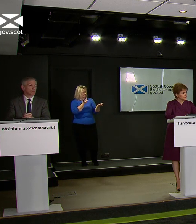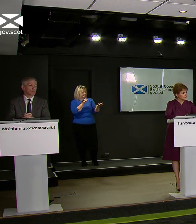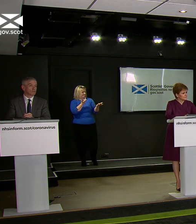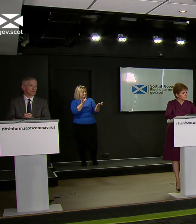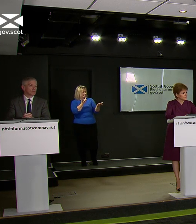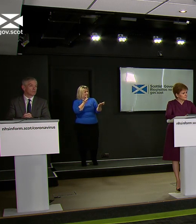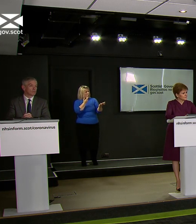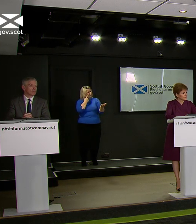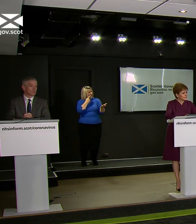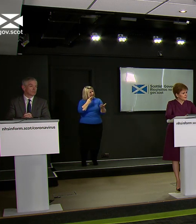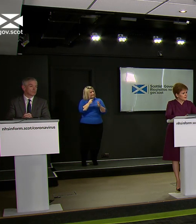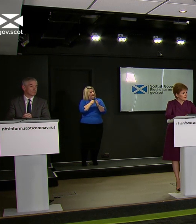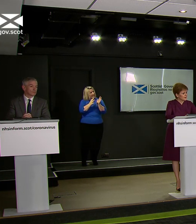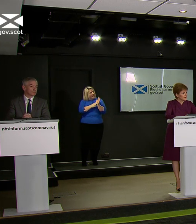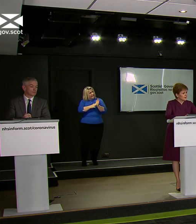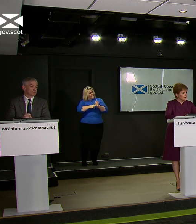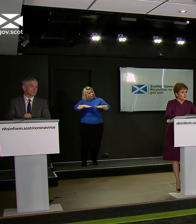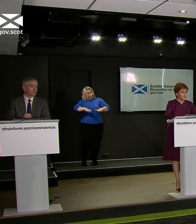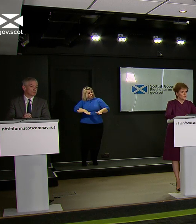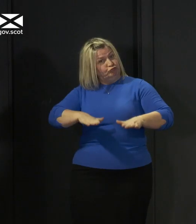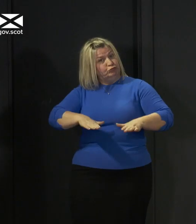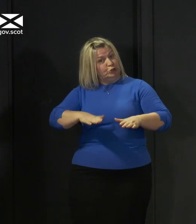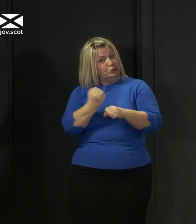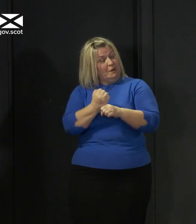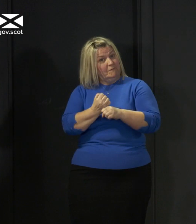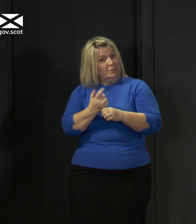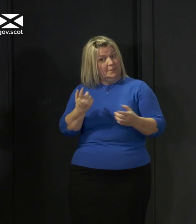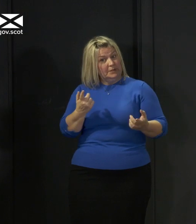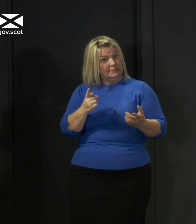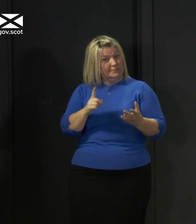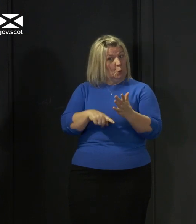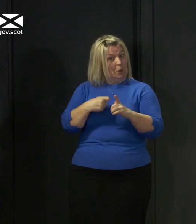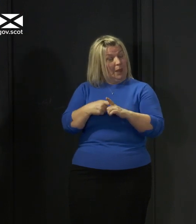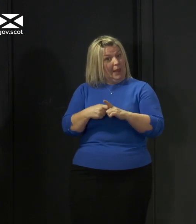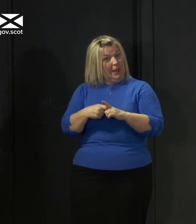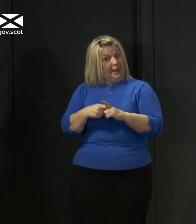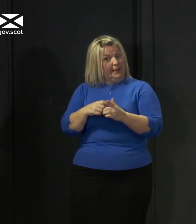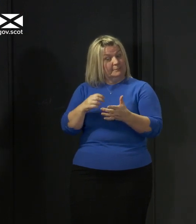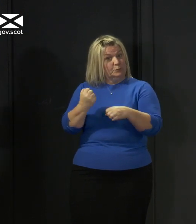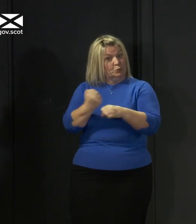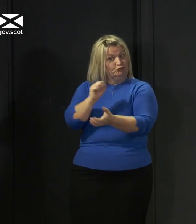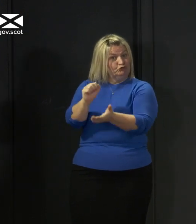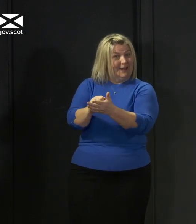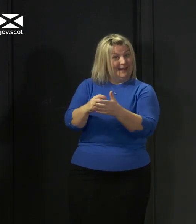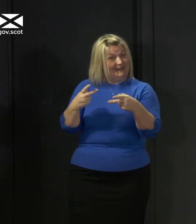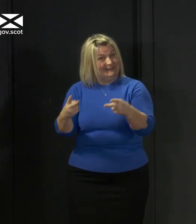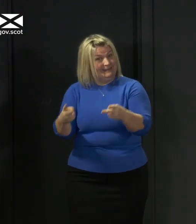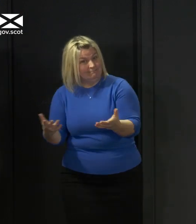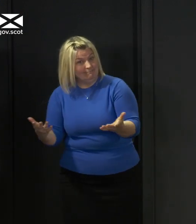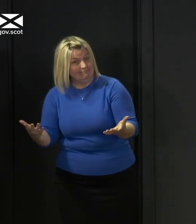way in dealing with the corona virus outbreak we're all trying to do the best things based on the best information and advice